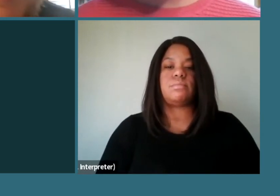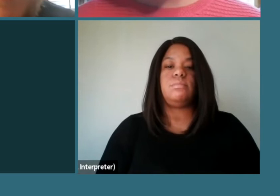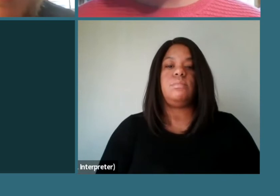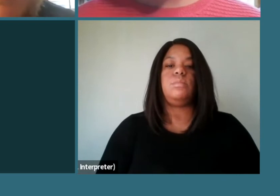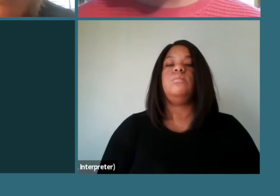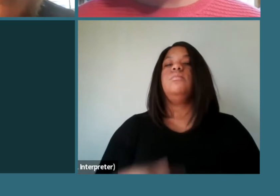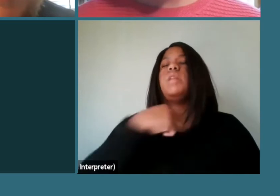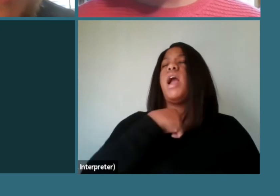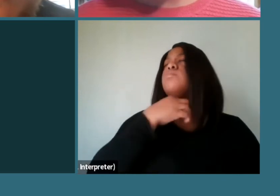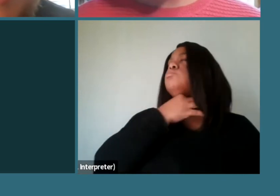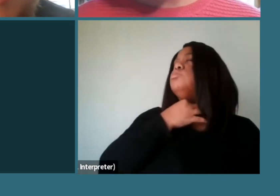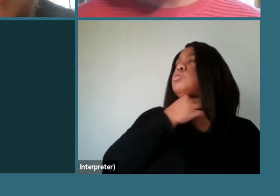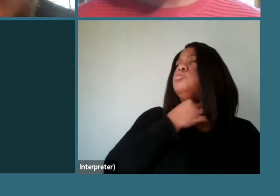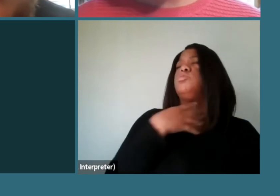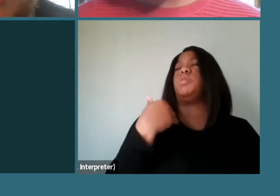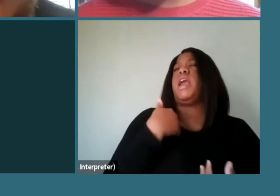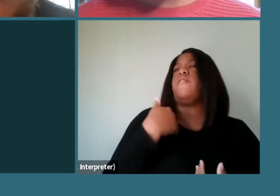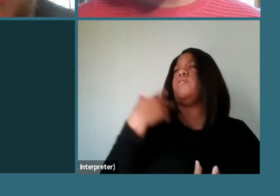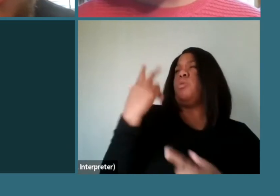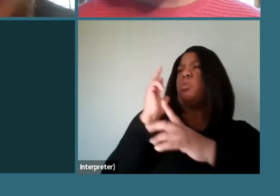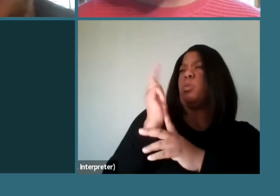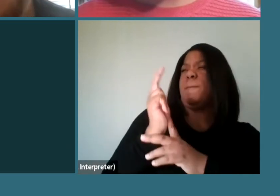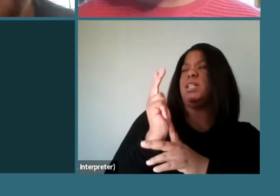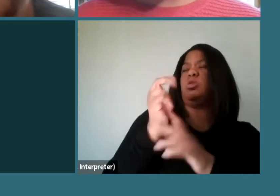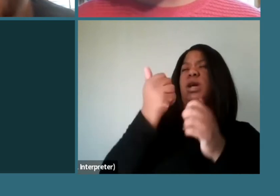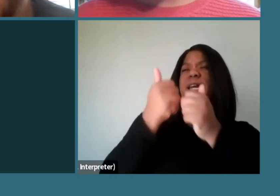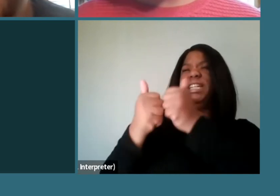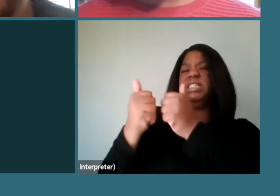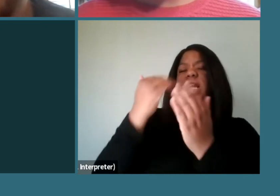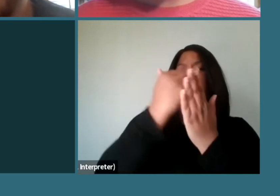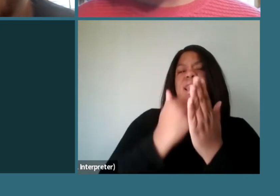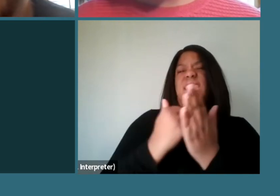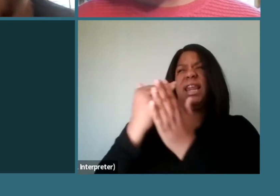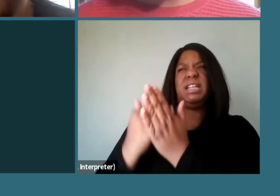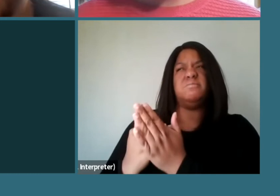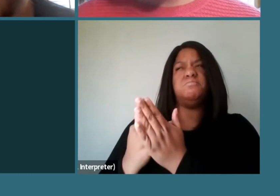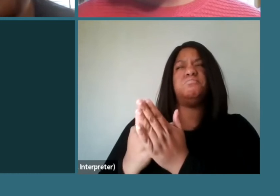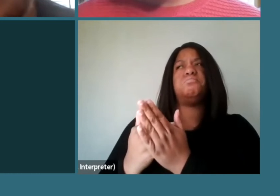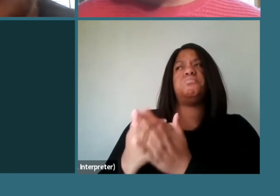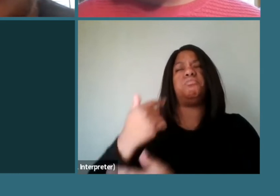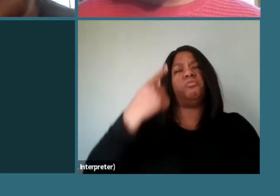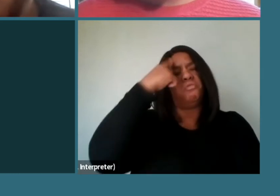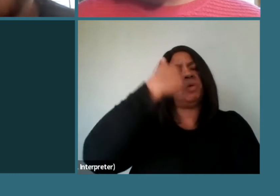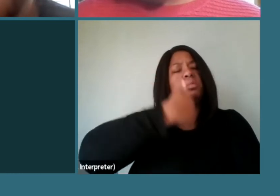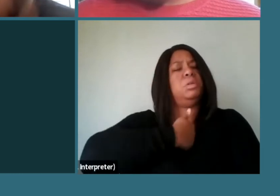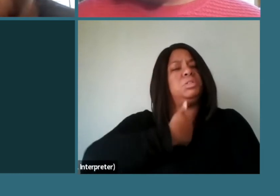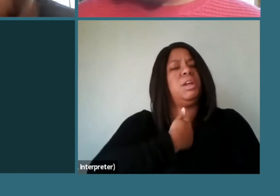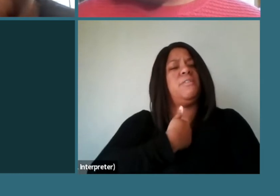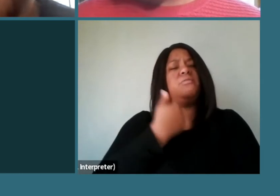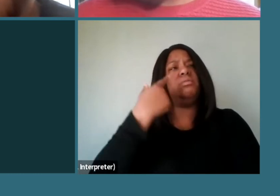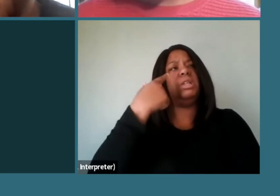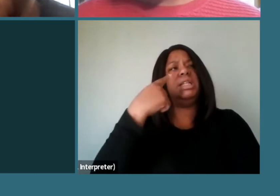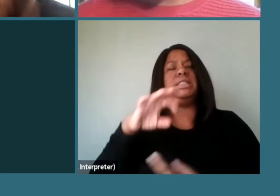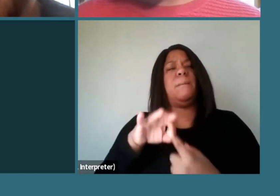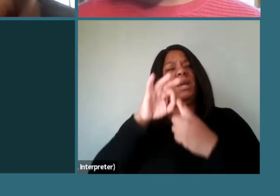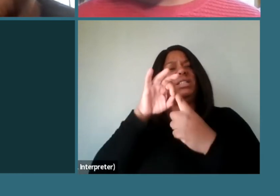We spent three minutes on each list and I found myself with the nouns in particular,